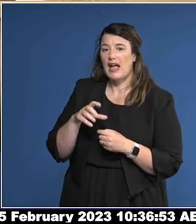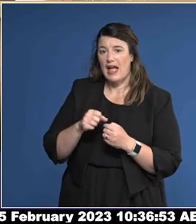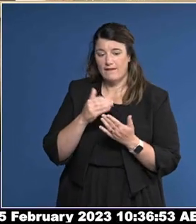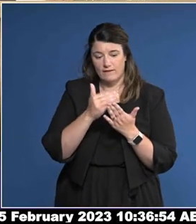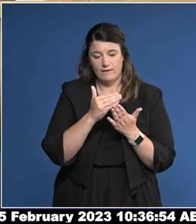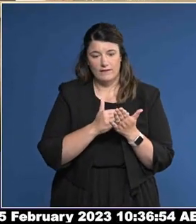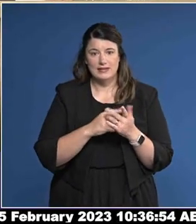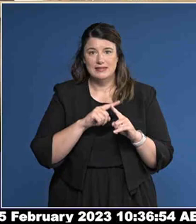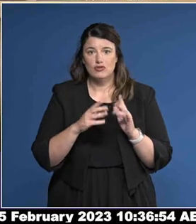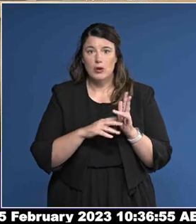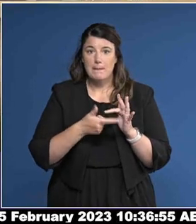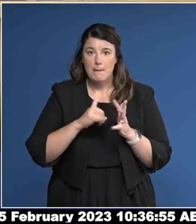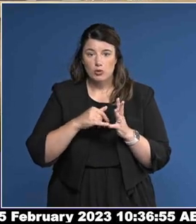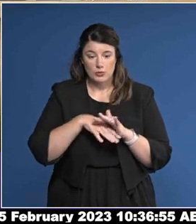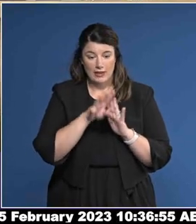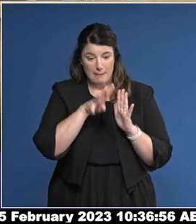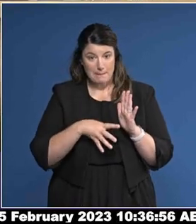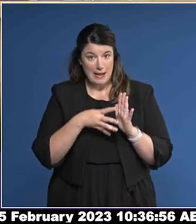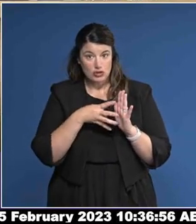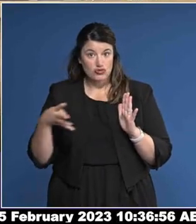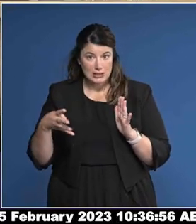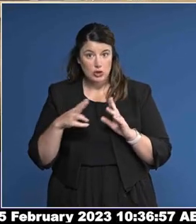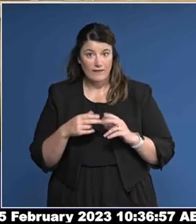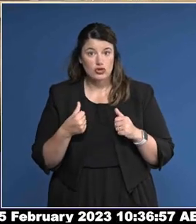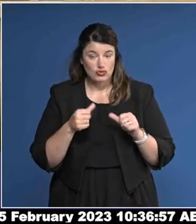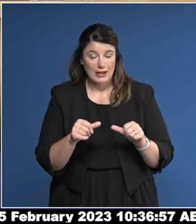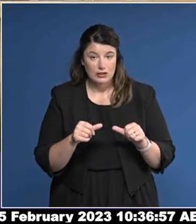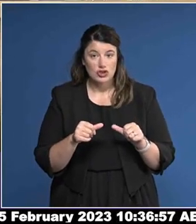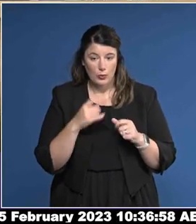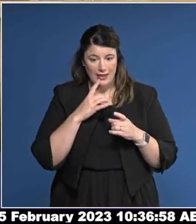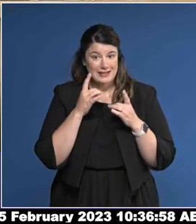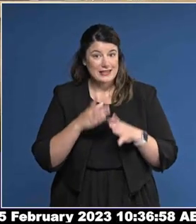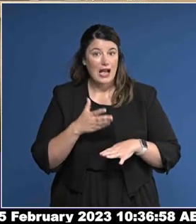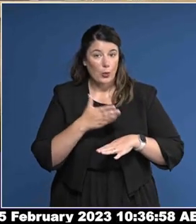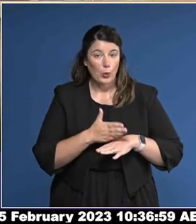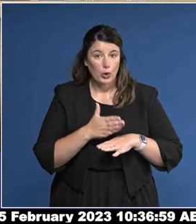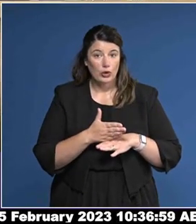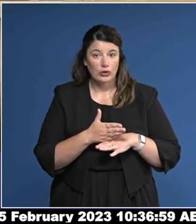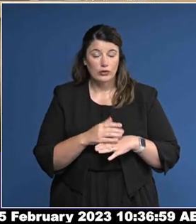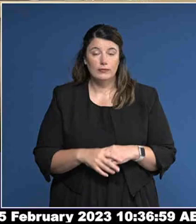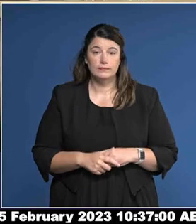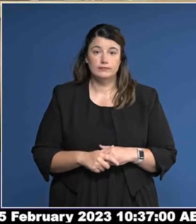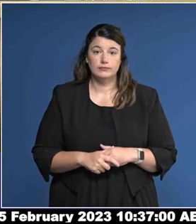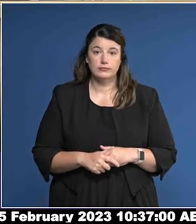the matrix and the strategy, which happens when they first begin employment prior to commencing any direct client work.